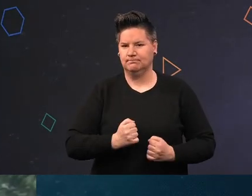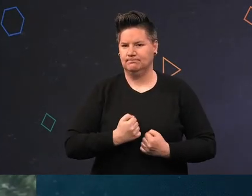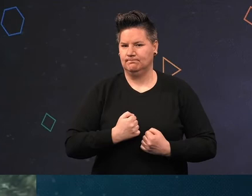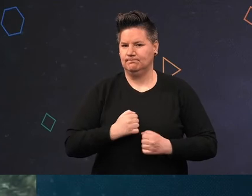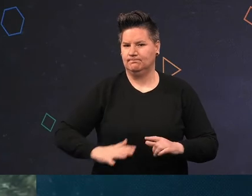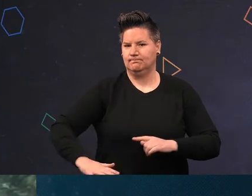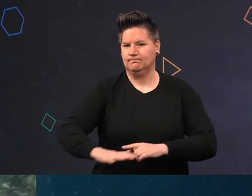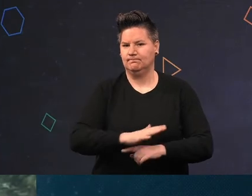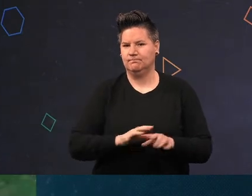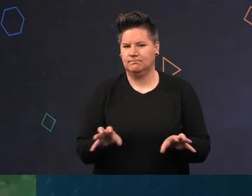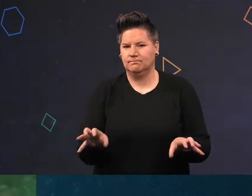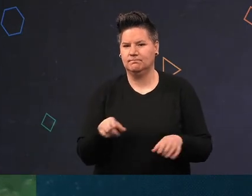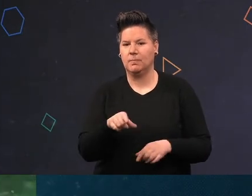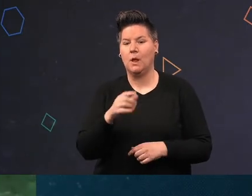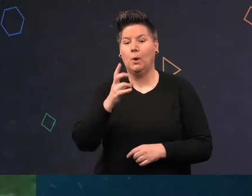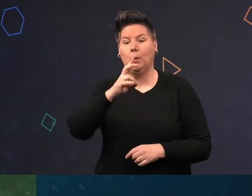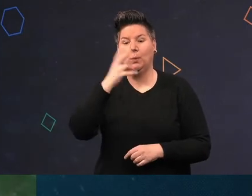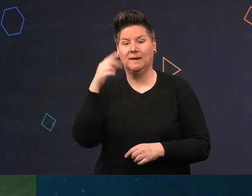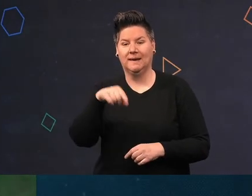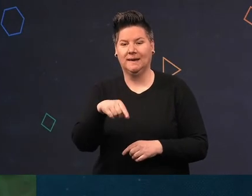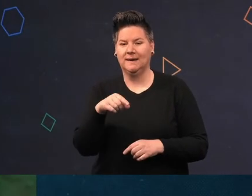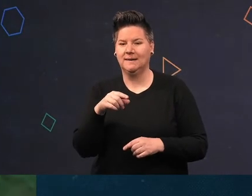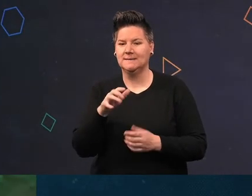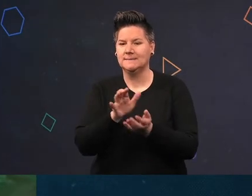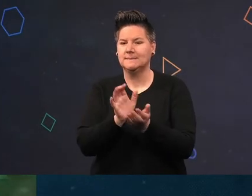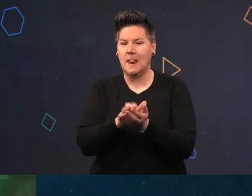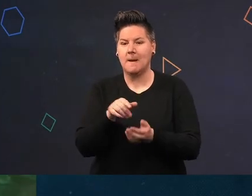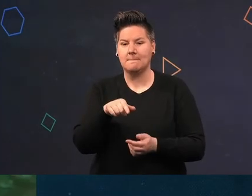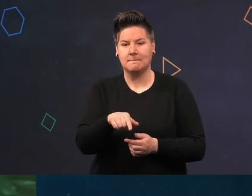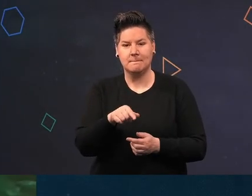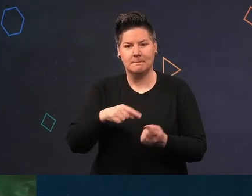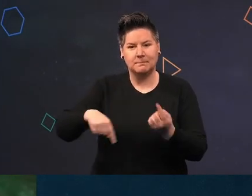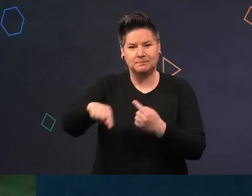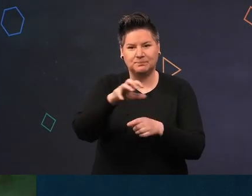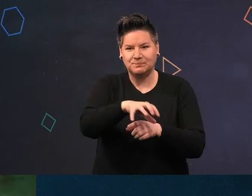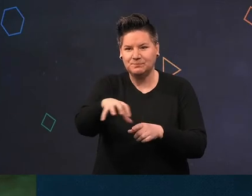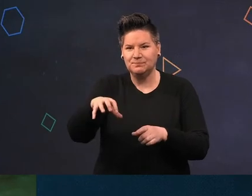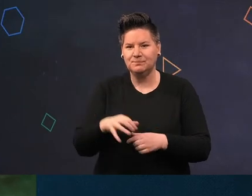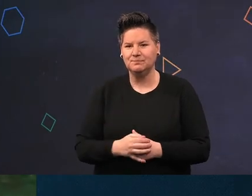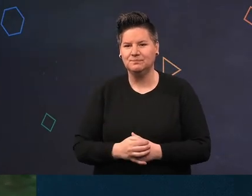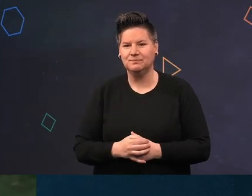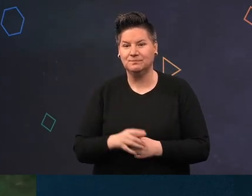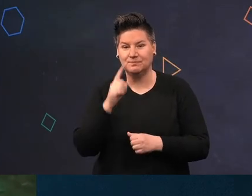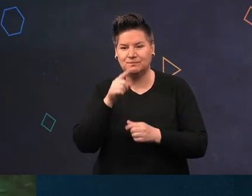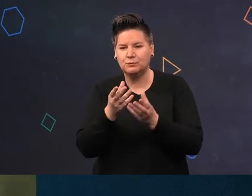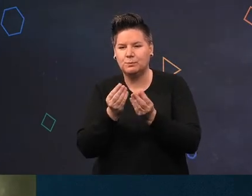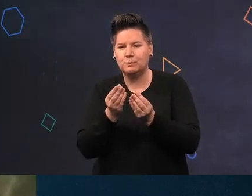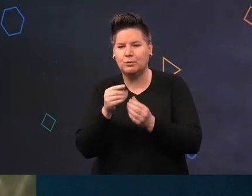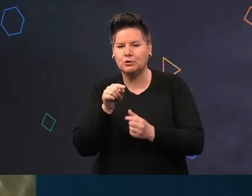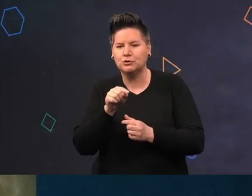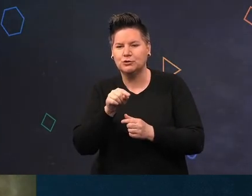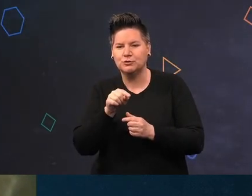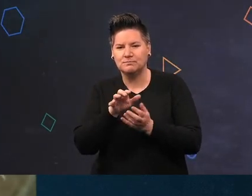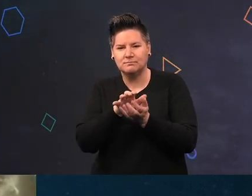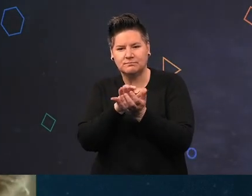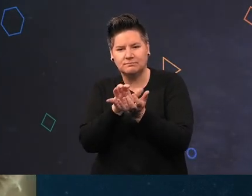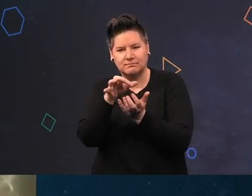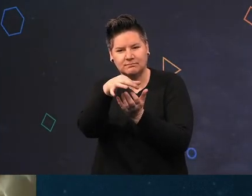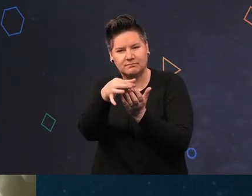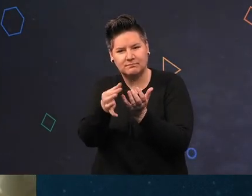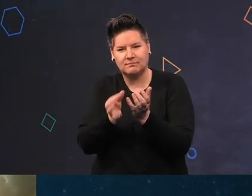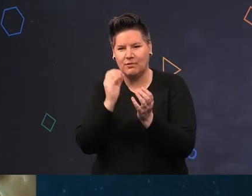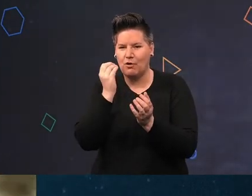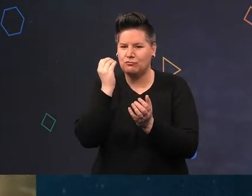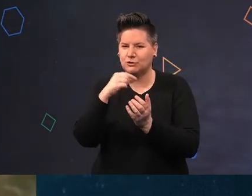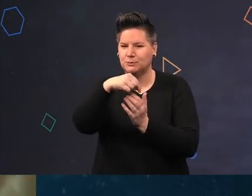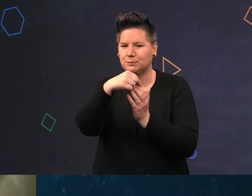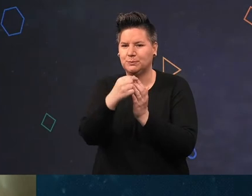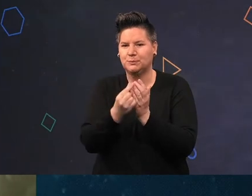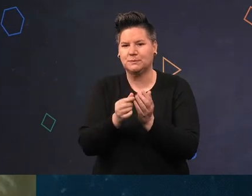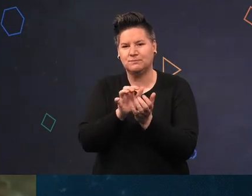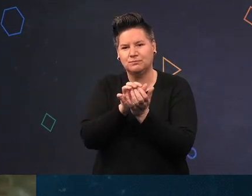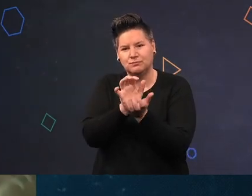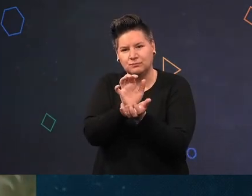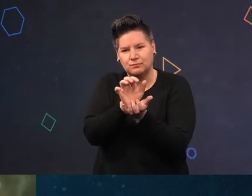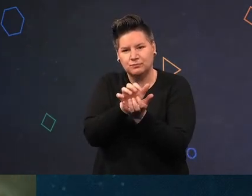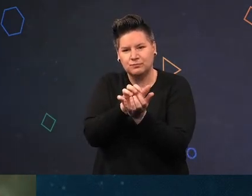and here's the the culprit. A Queen scallop. The top valve here is covered in an encrusting sponge